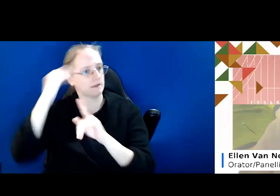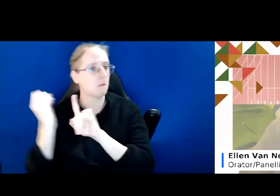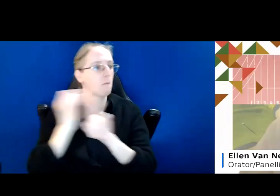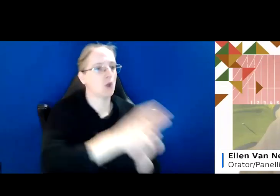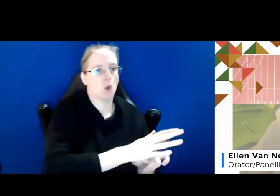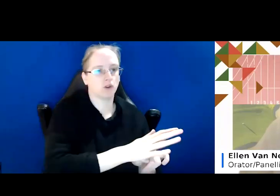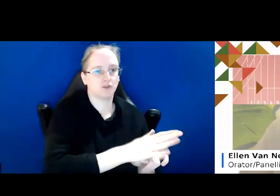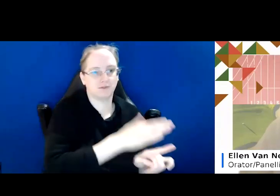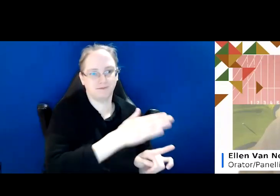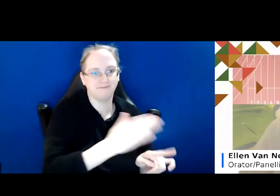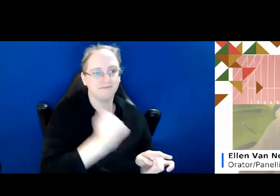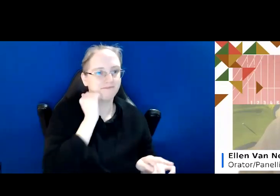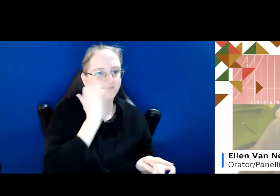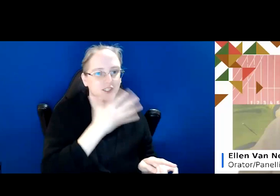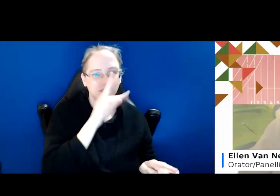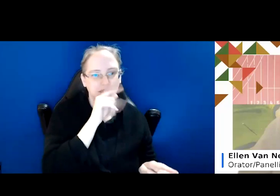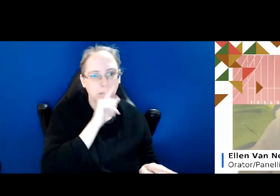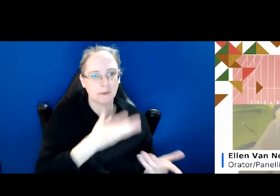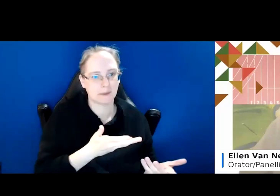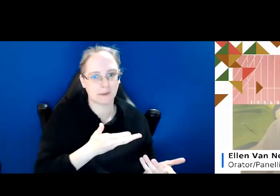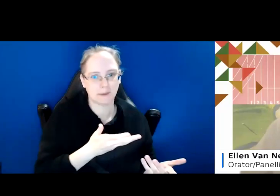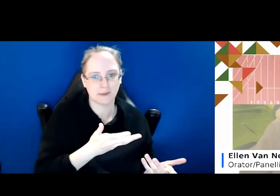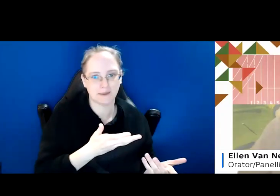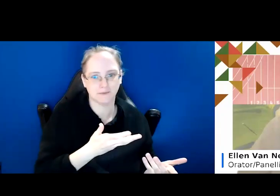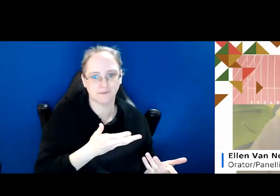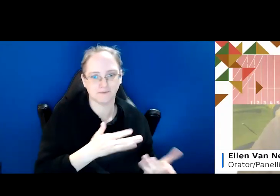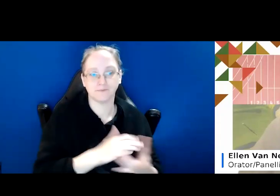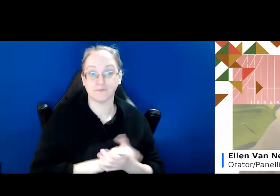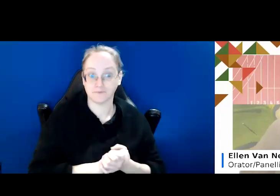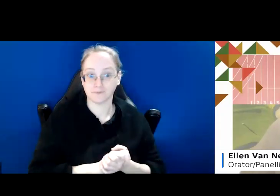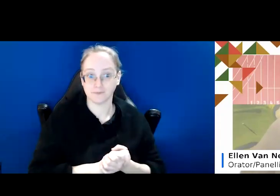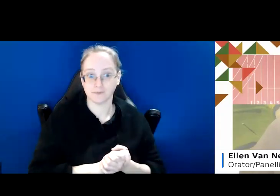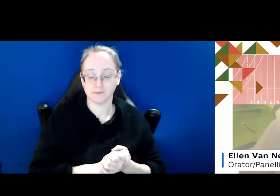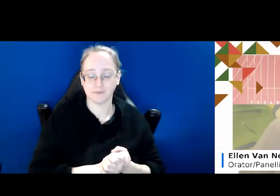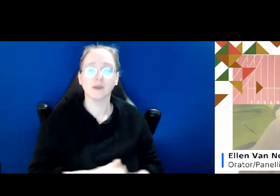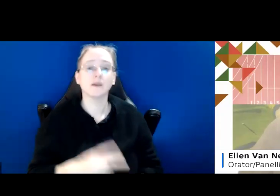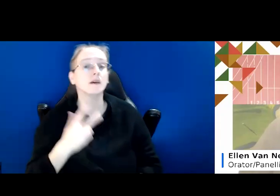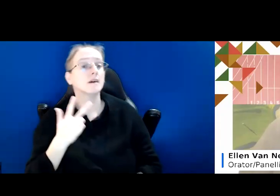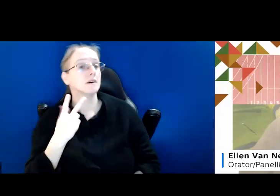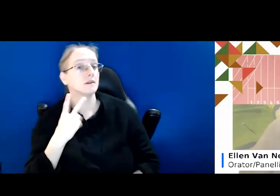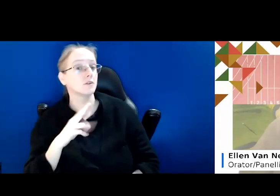It is 2019. A 14 year old boy of Sudanese heritage